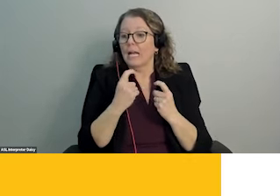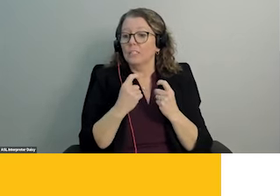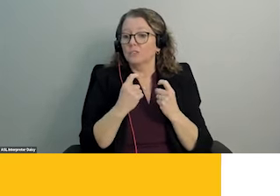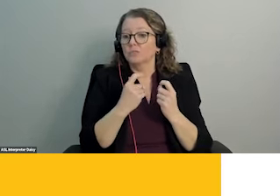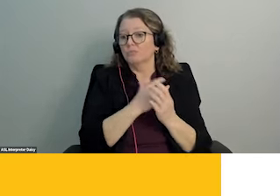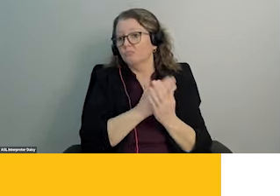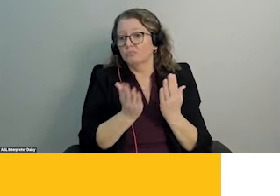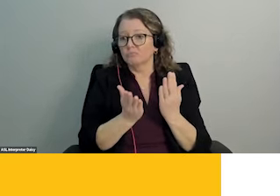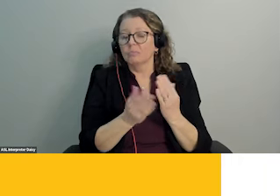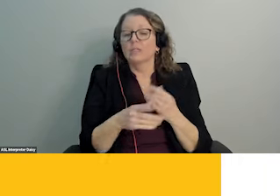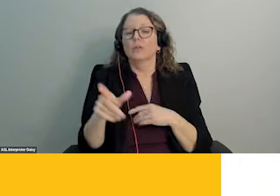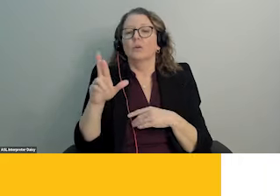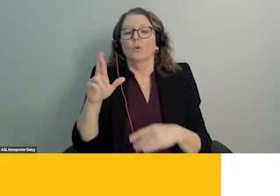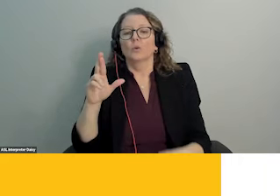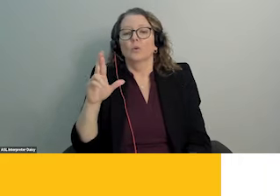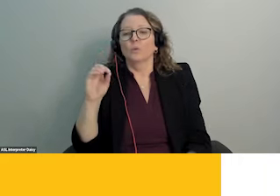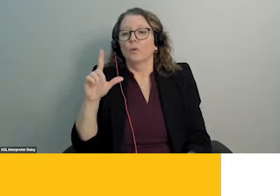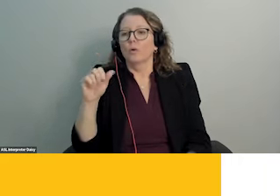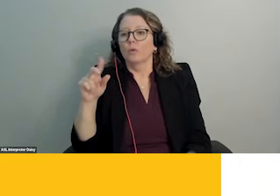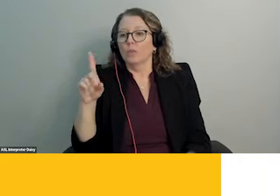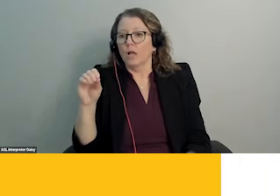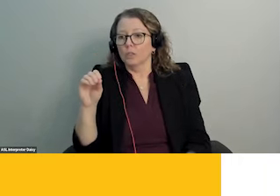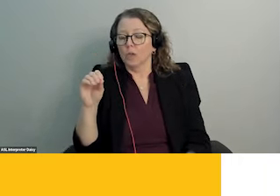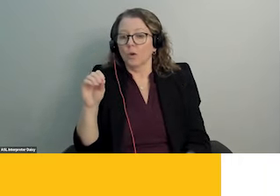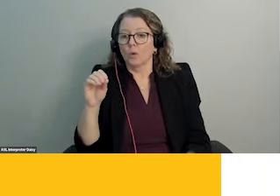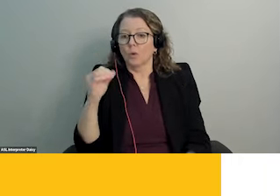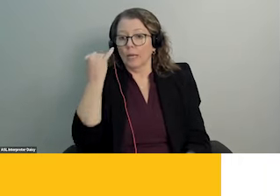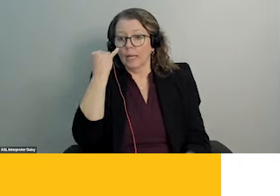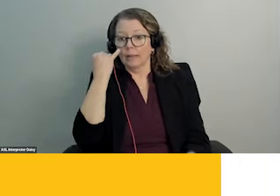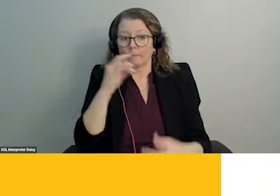and Rolando can feel free to, if it's on point with the discussion,